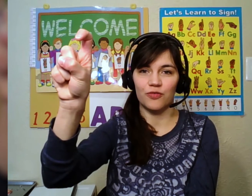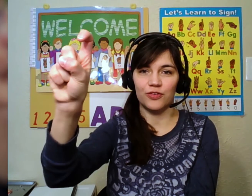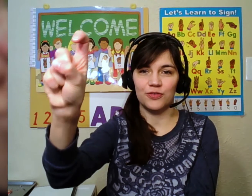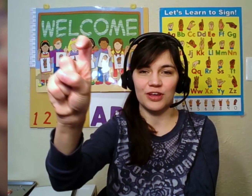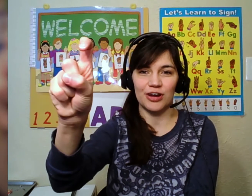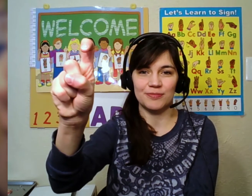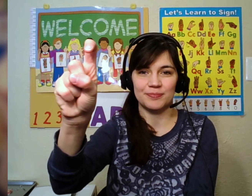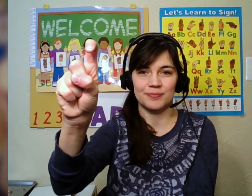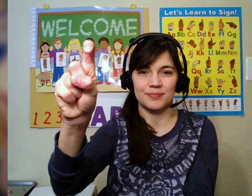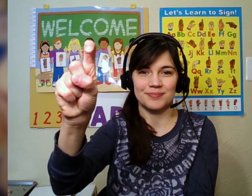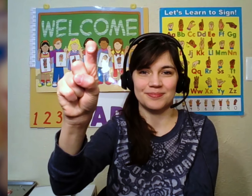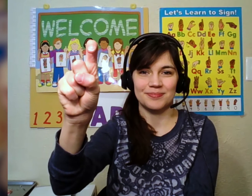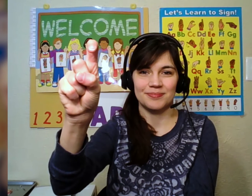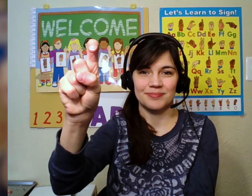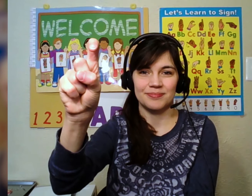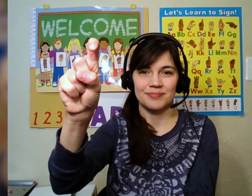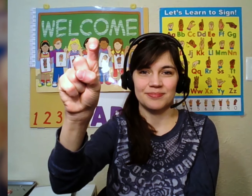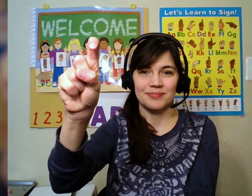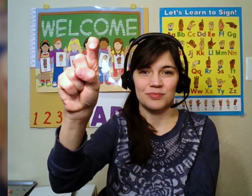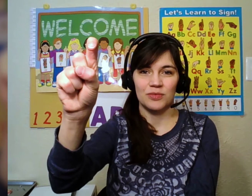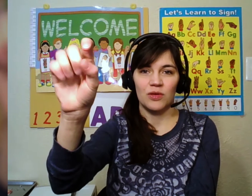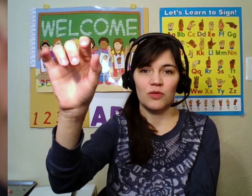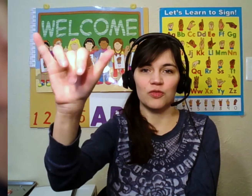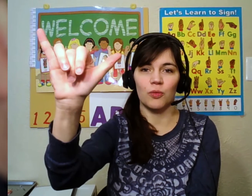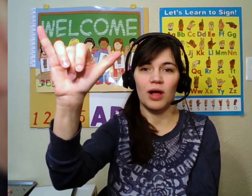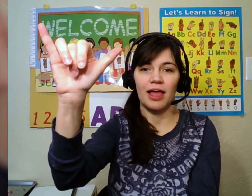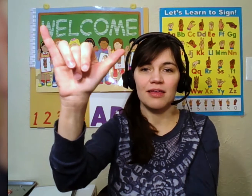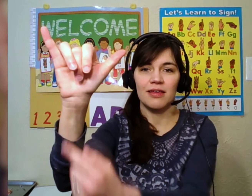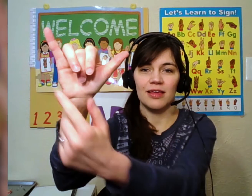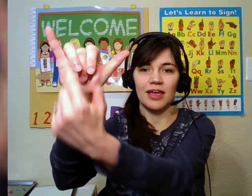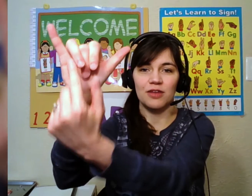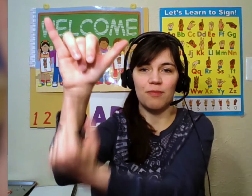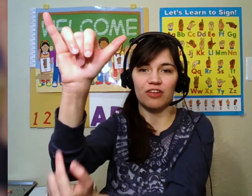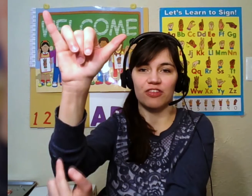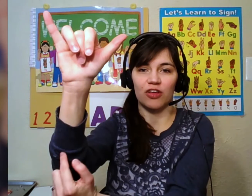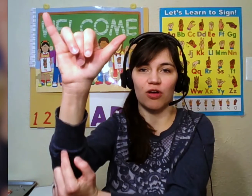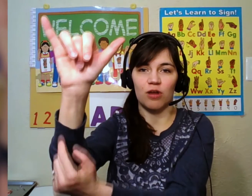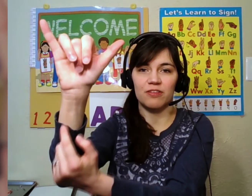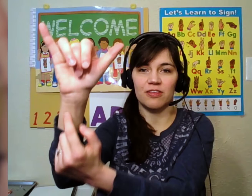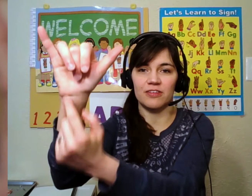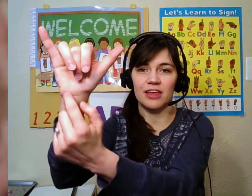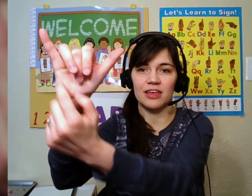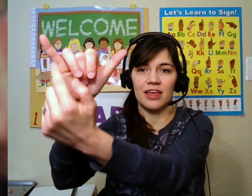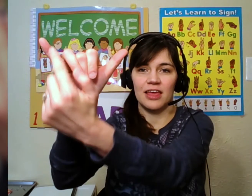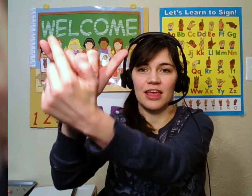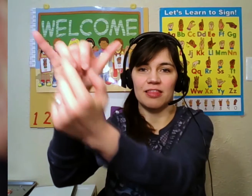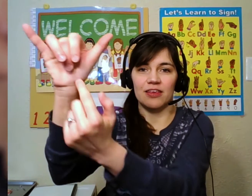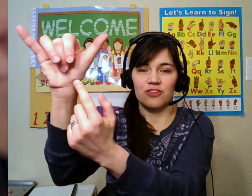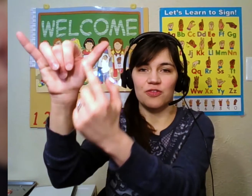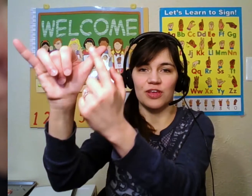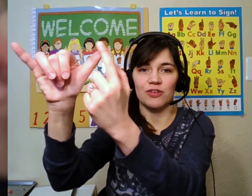your first finger. For Y, kind of imagine that your arm is the stick and these two